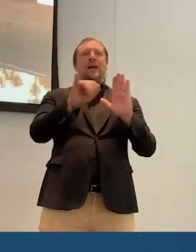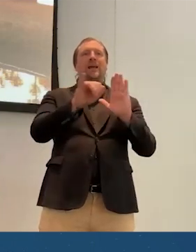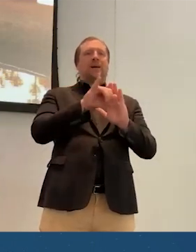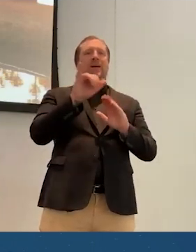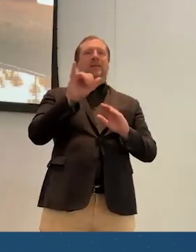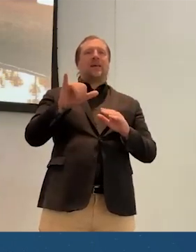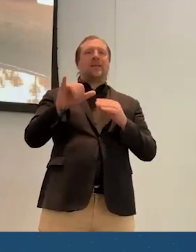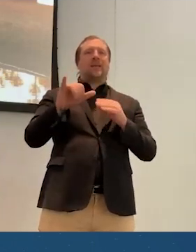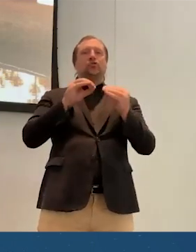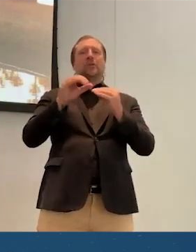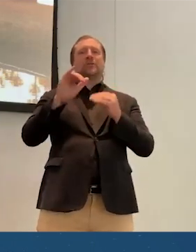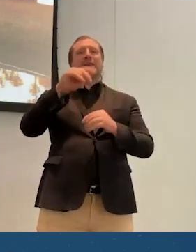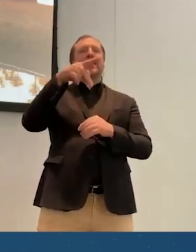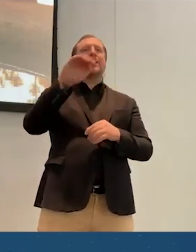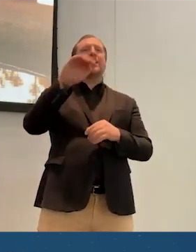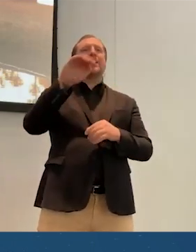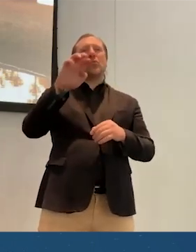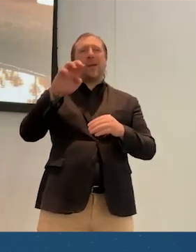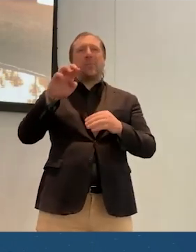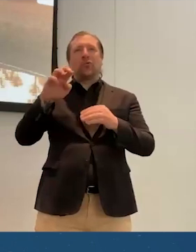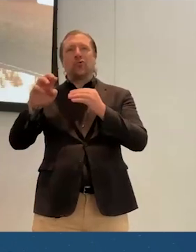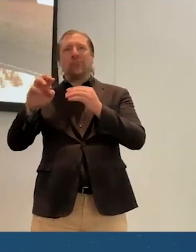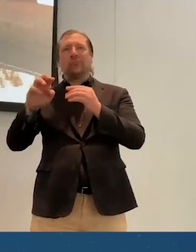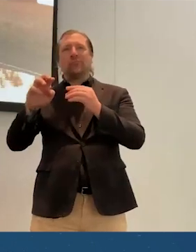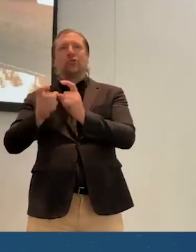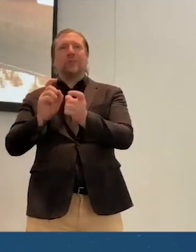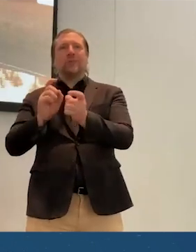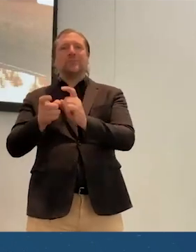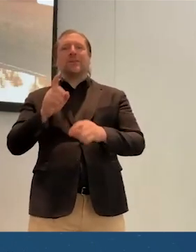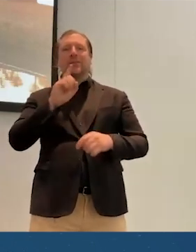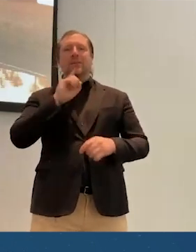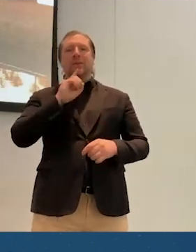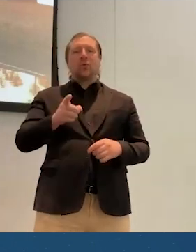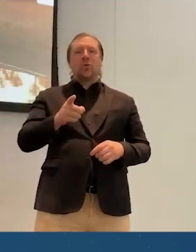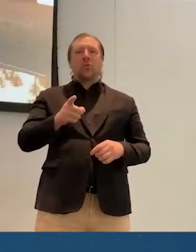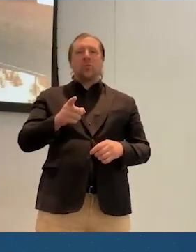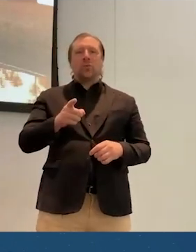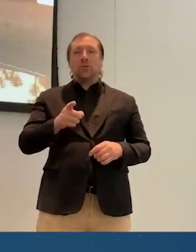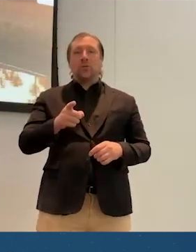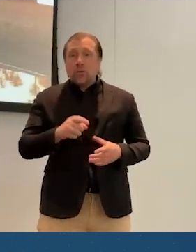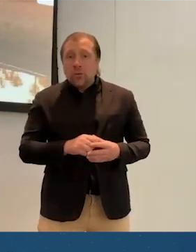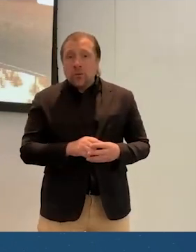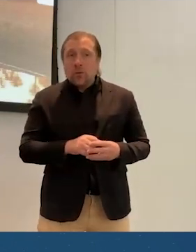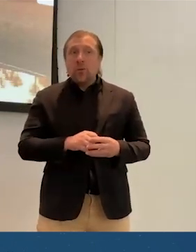to the experience was really critical to successive iterations.